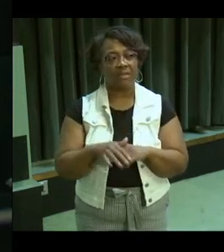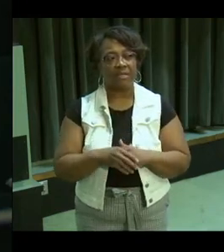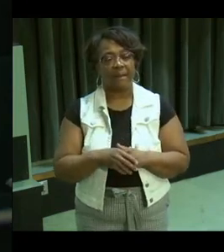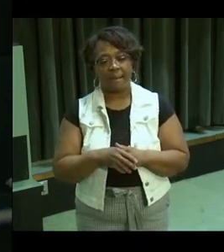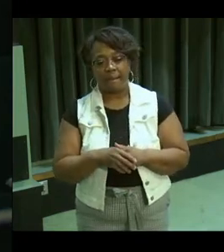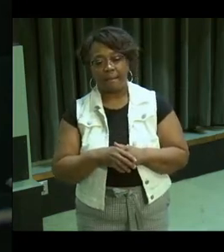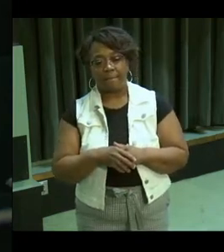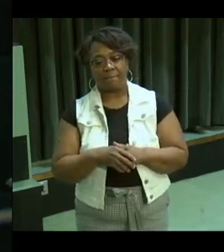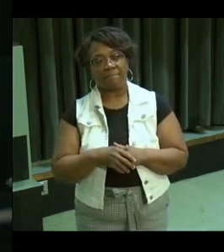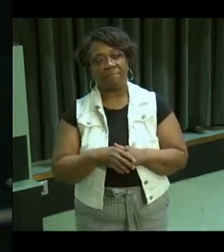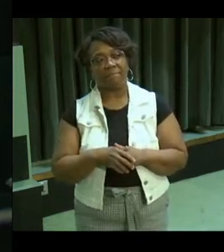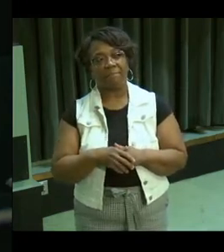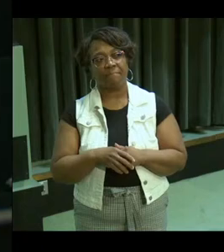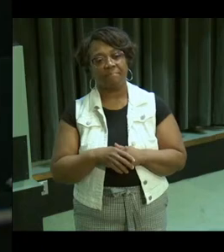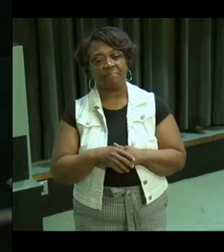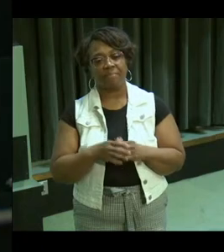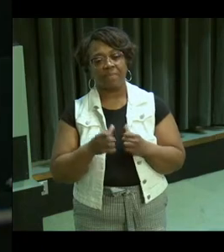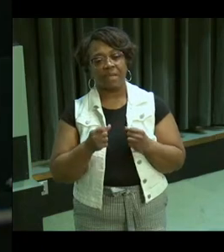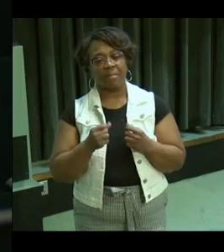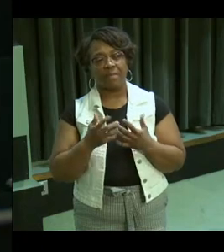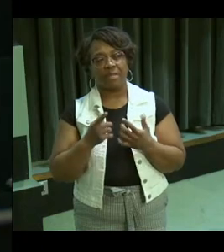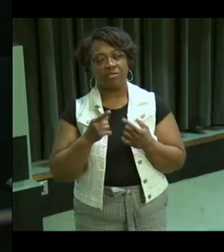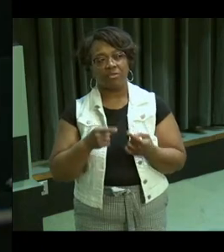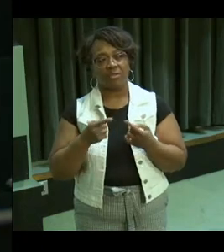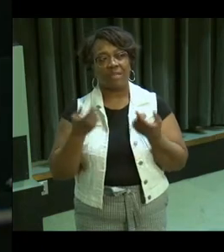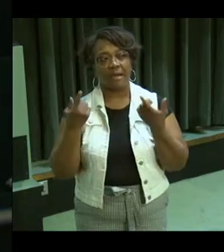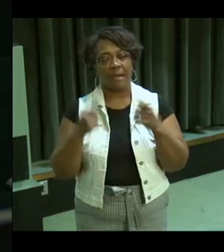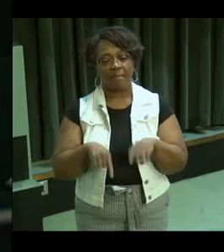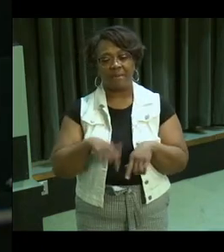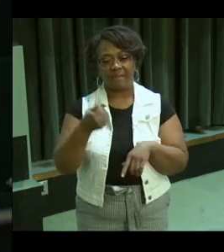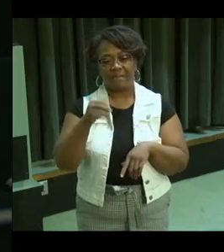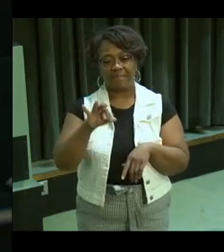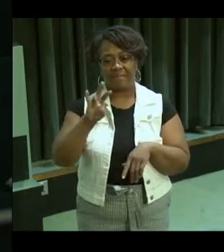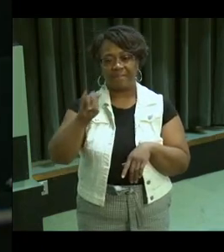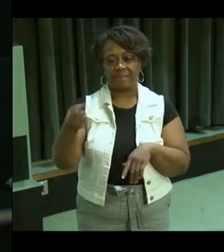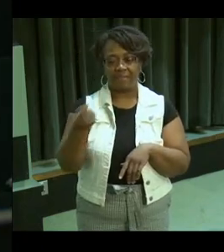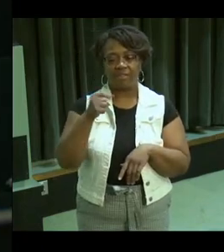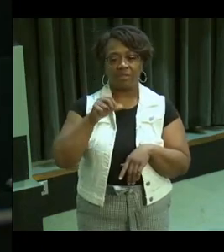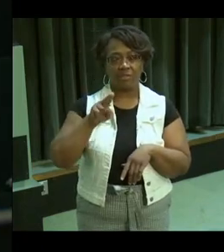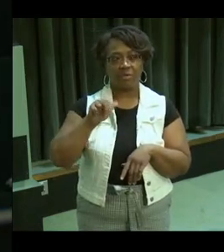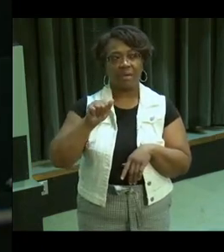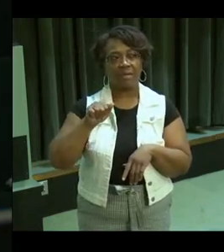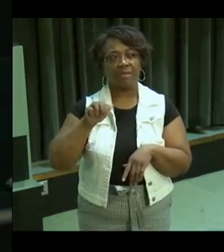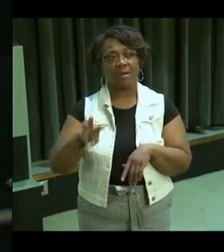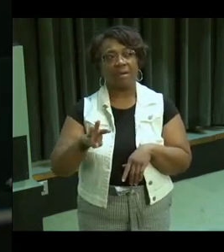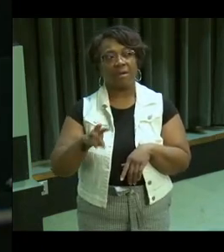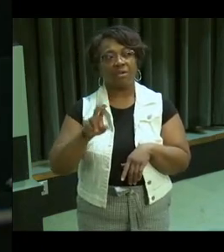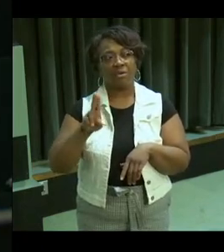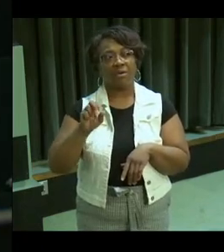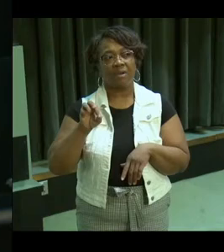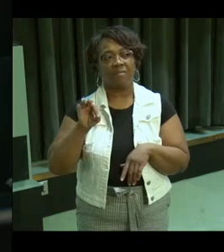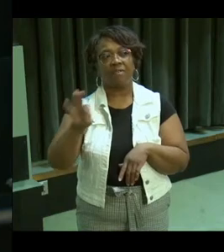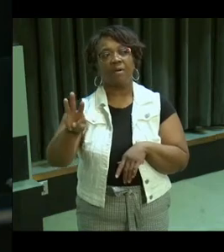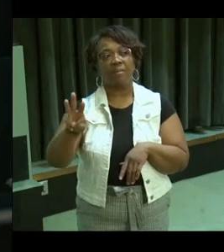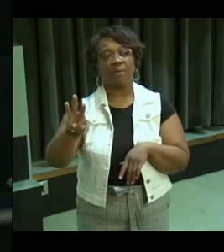of protracted struggles that happened even in the 70s with